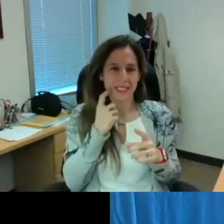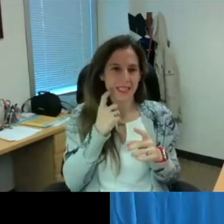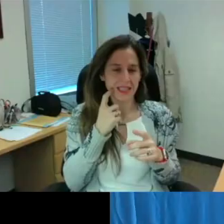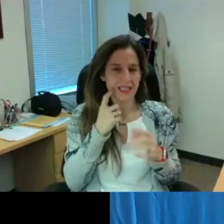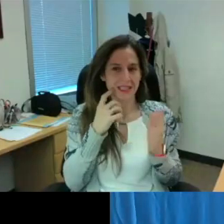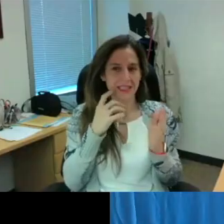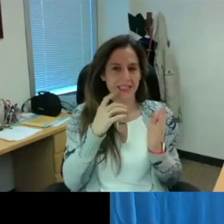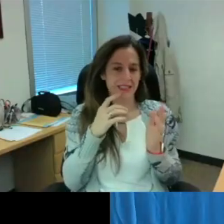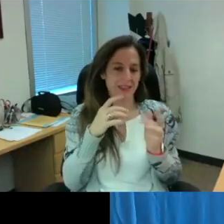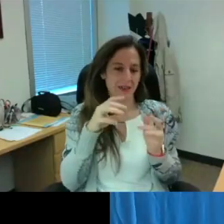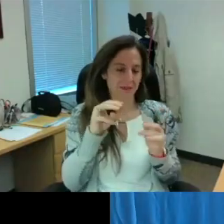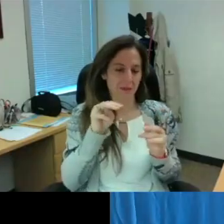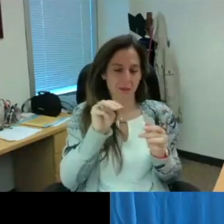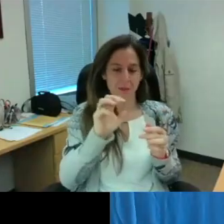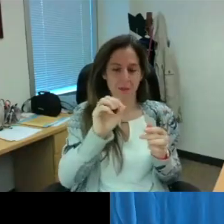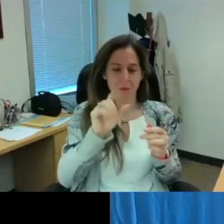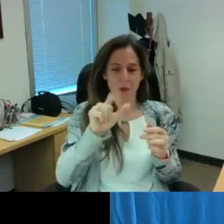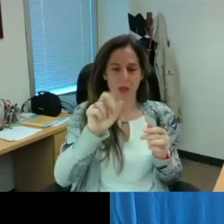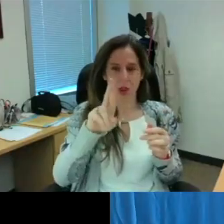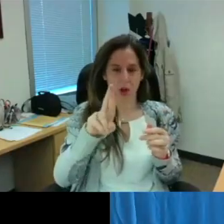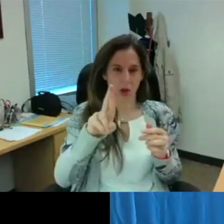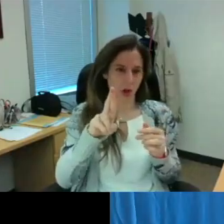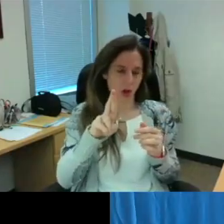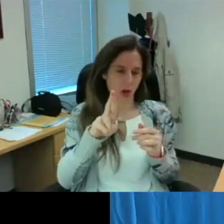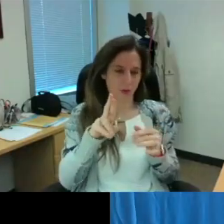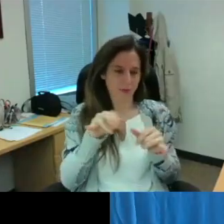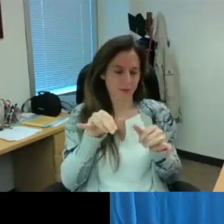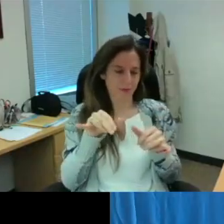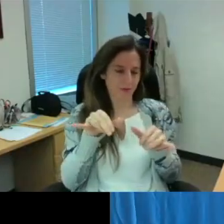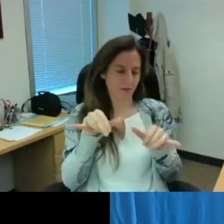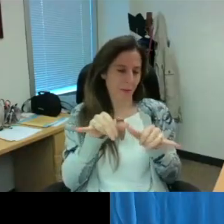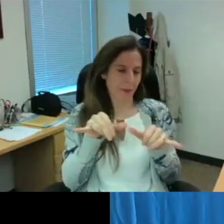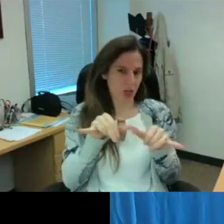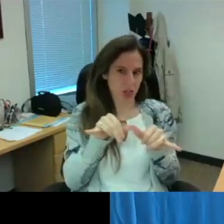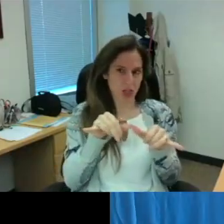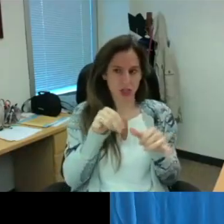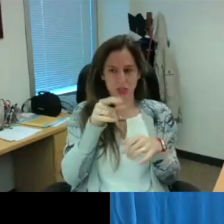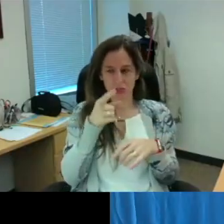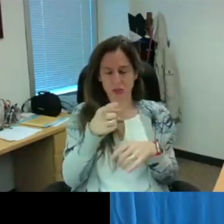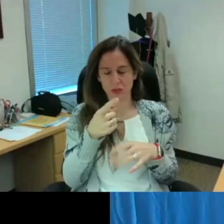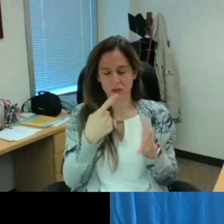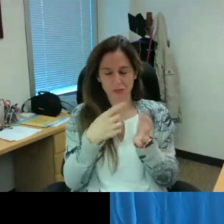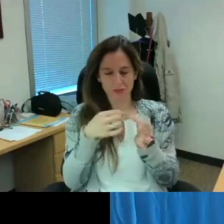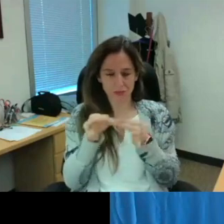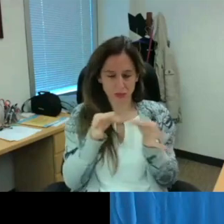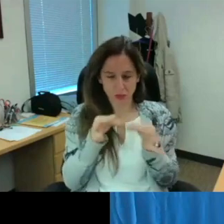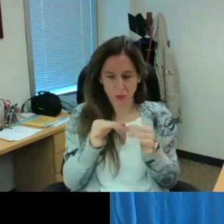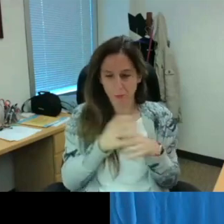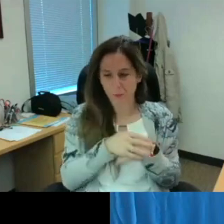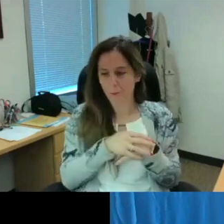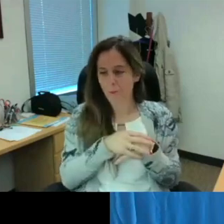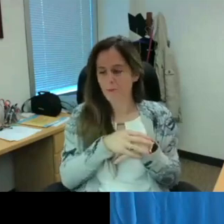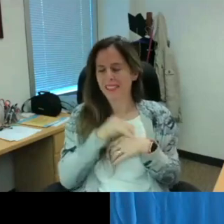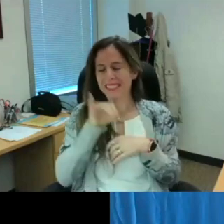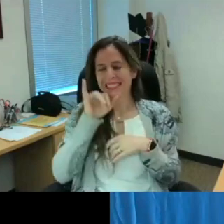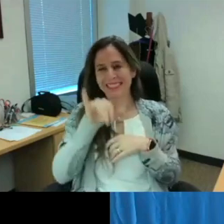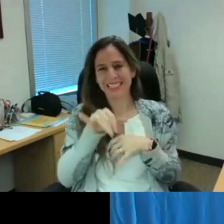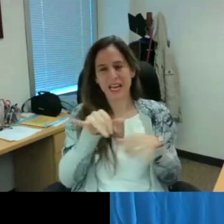was curious about uh the molar eruption measure that you described during your